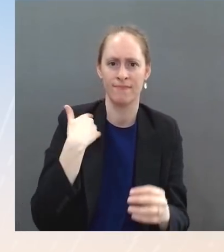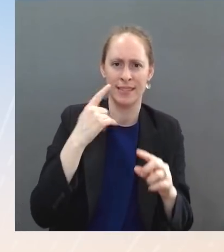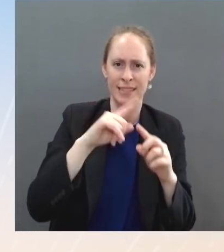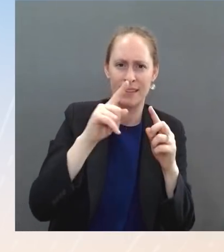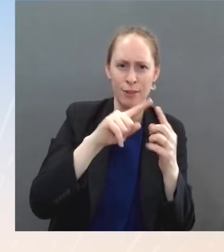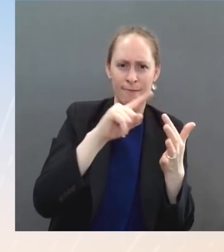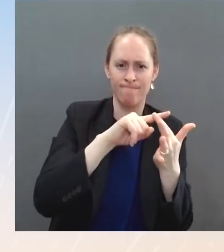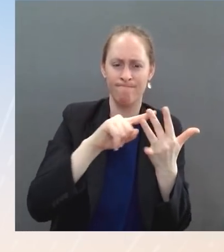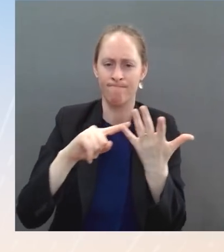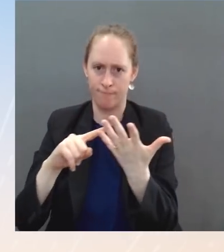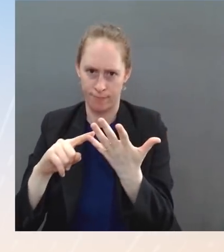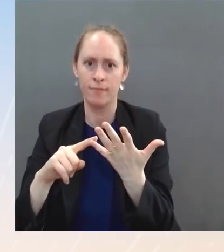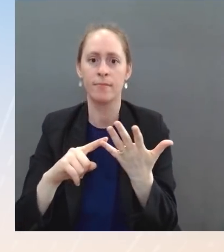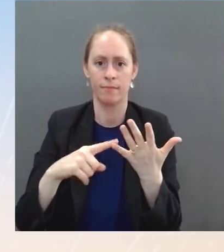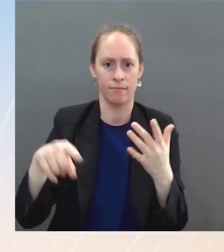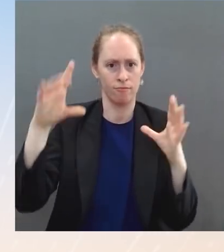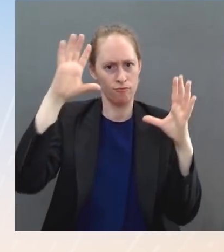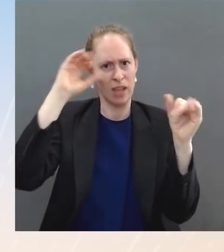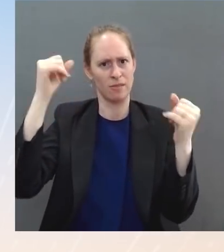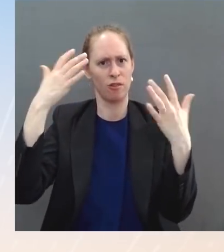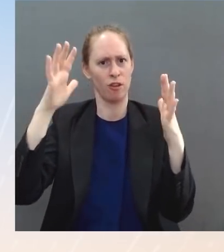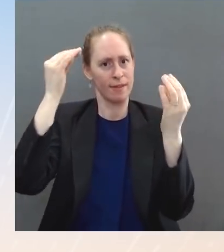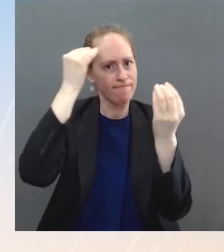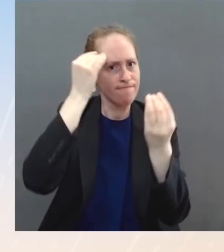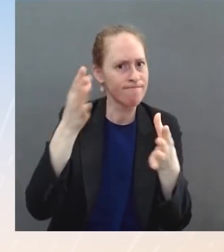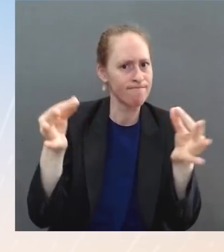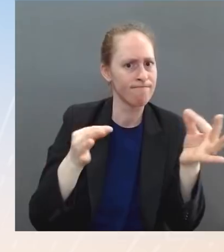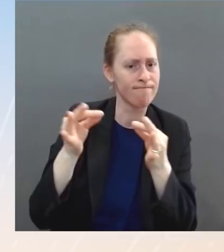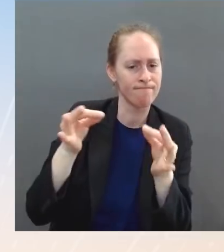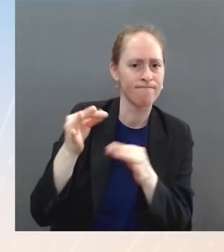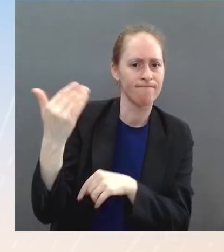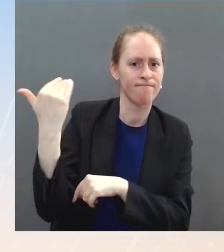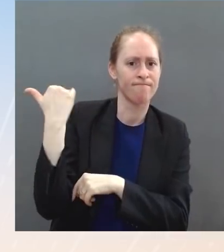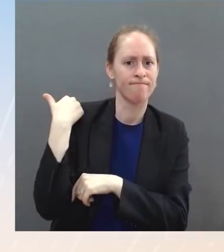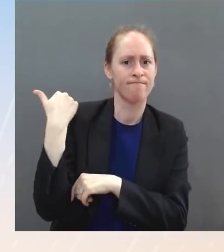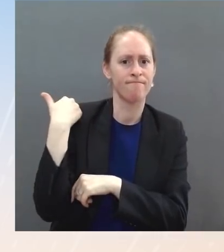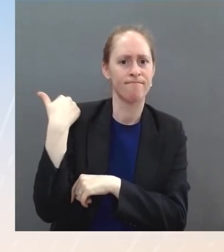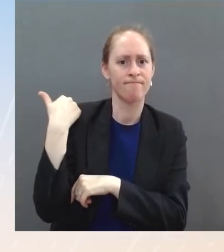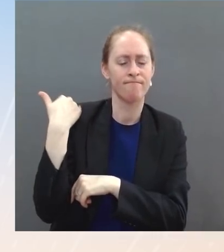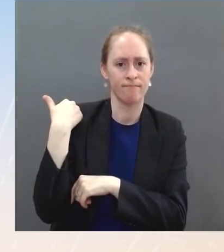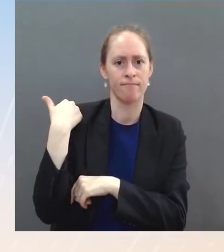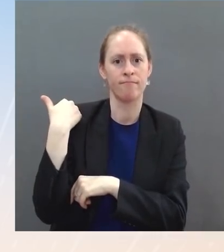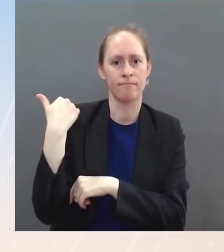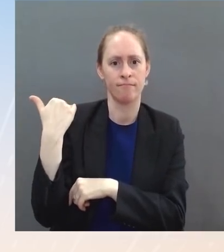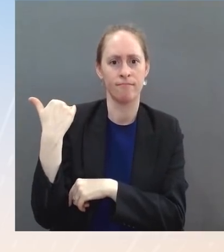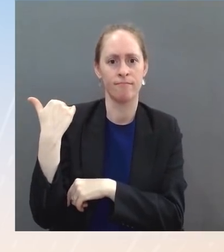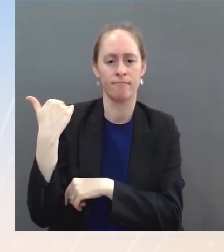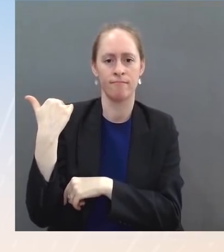to do a historic release from the Strategic Petroleum Reserve, where we've seen already a small reduction in the price of gas